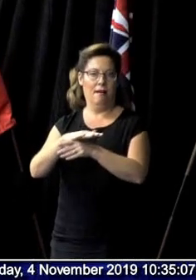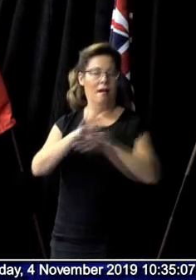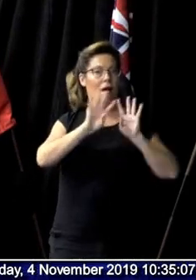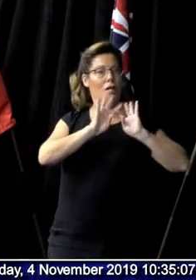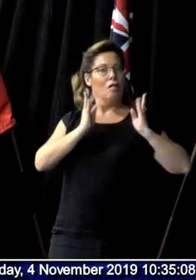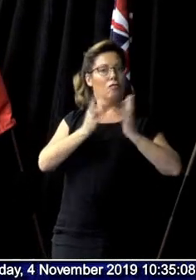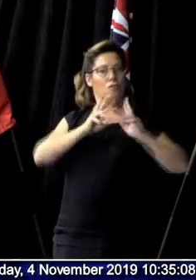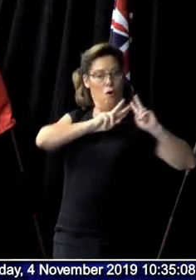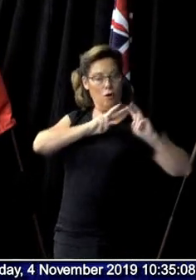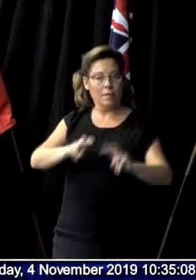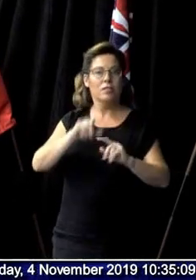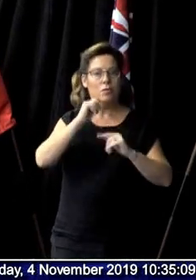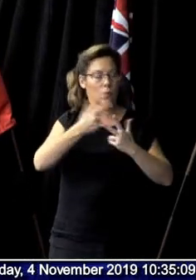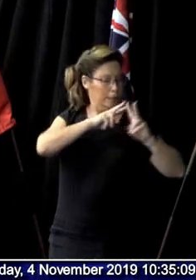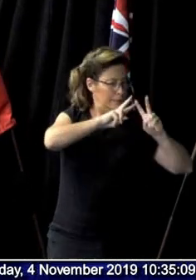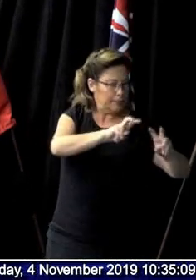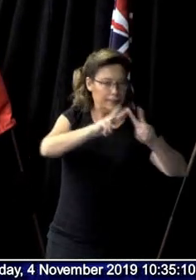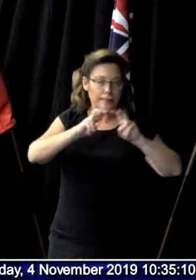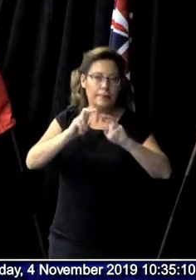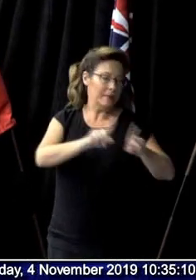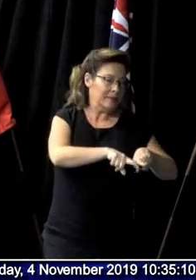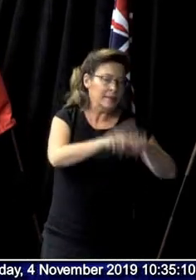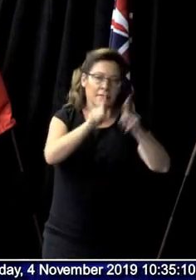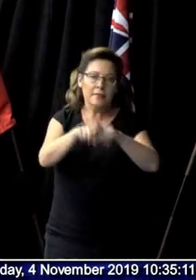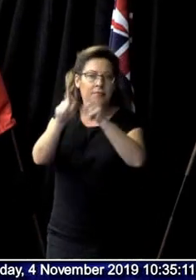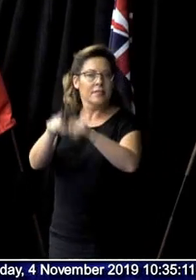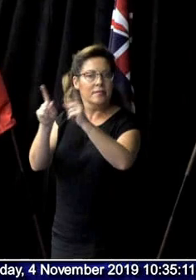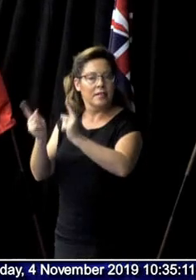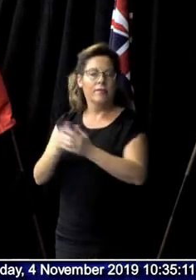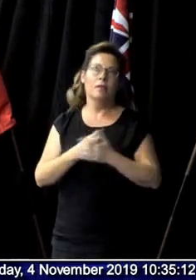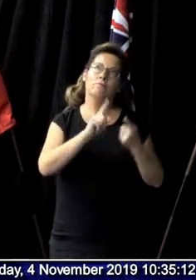Without attempting to be exhaustive, there will be hearings on accommodation